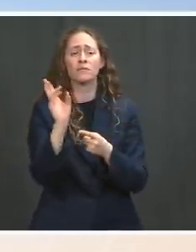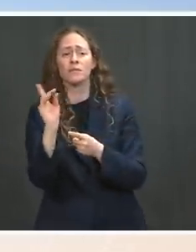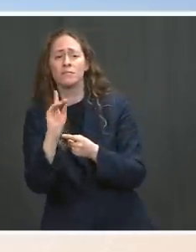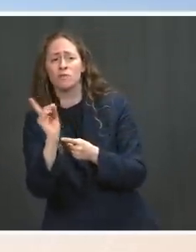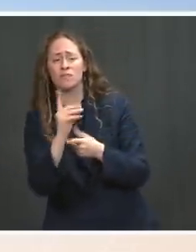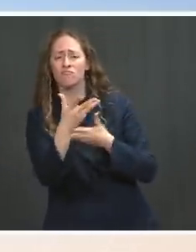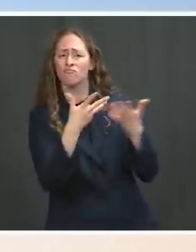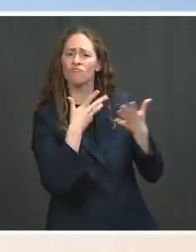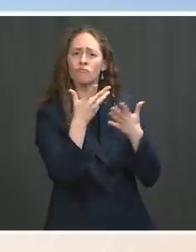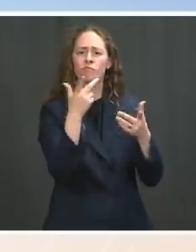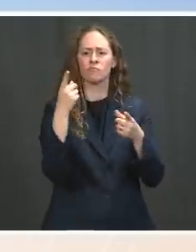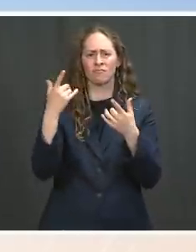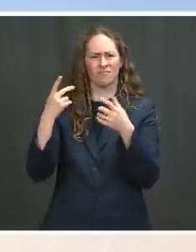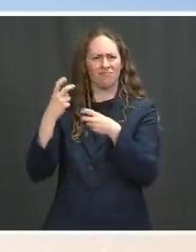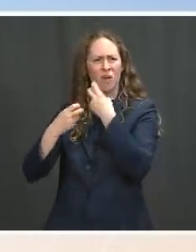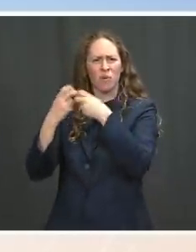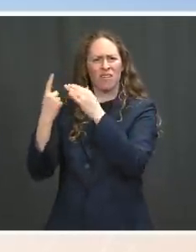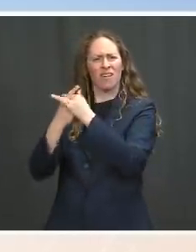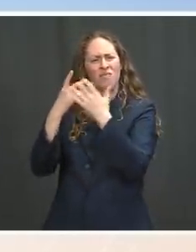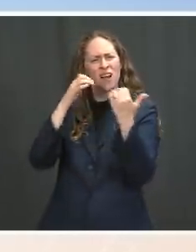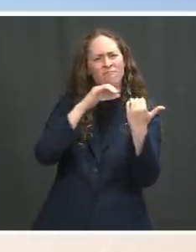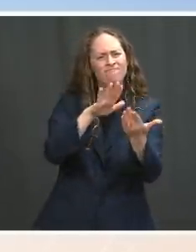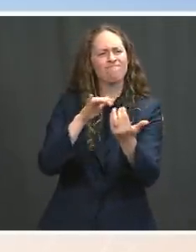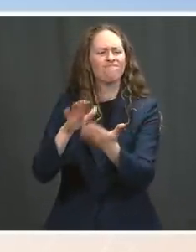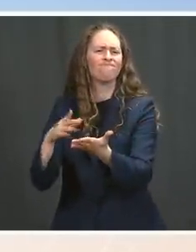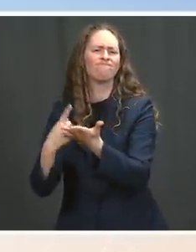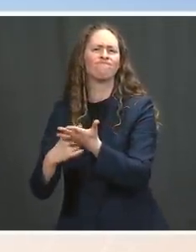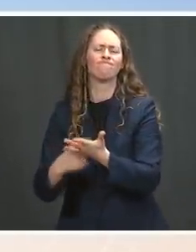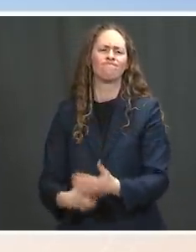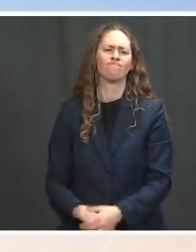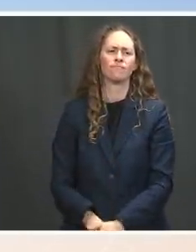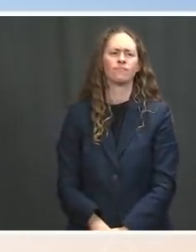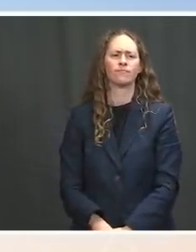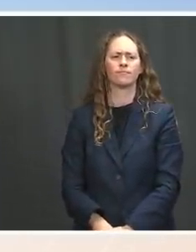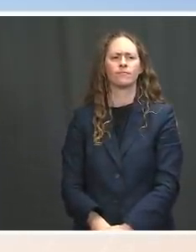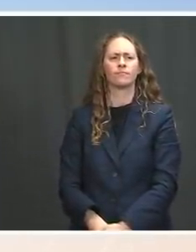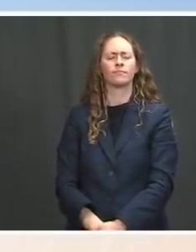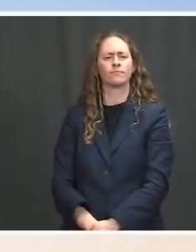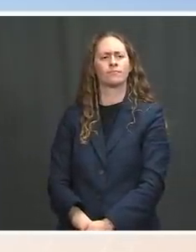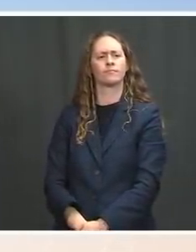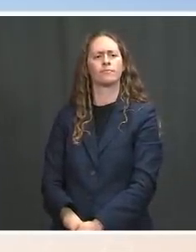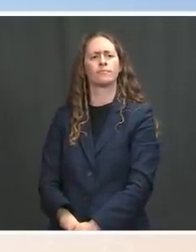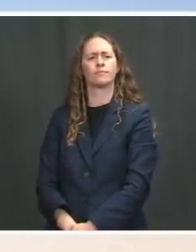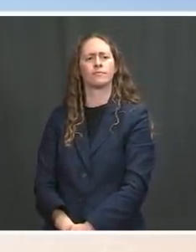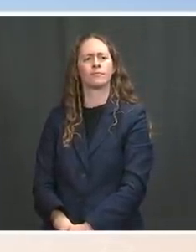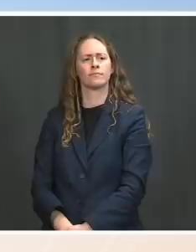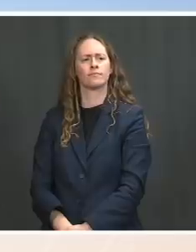The Press: We heard from -- I want to ask you about ransomware. We heard from Buttigieg and from the Administrator of the EPA just moments ago.